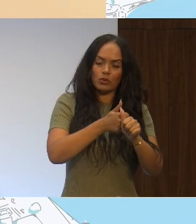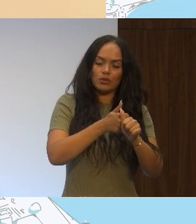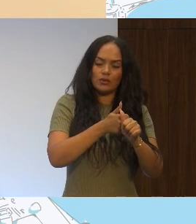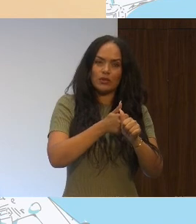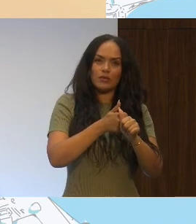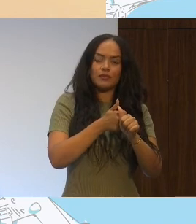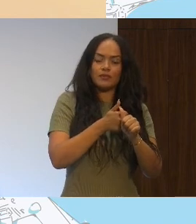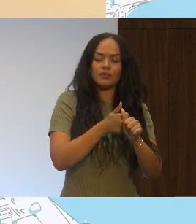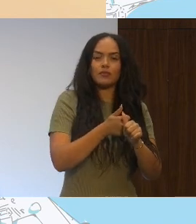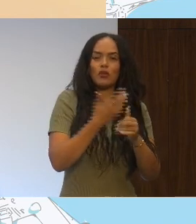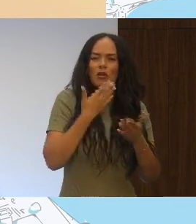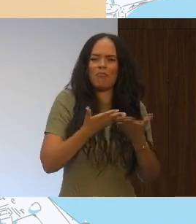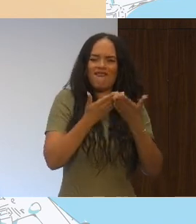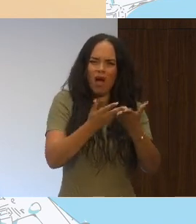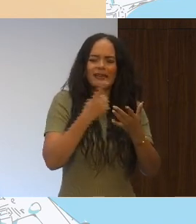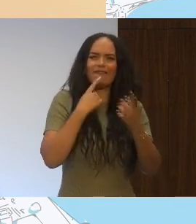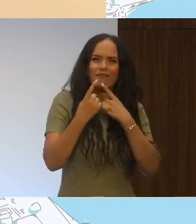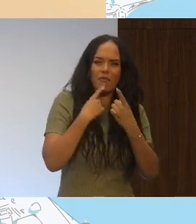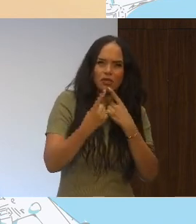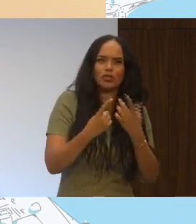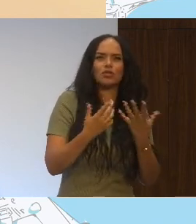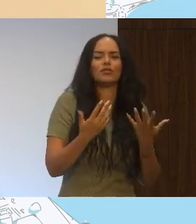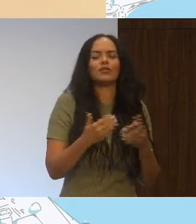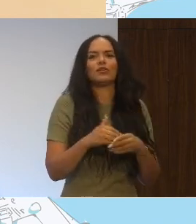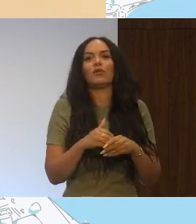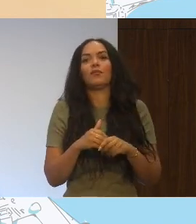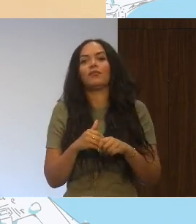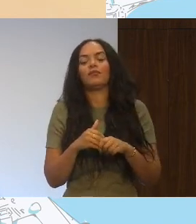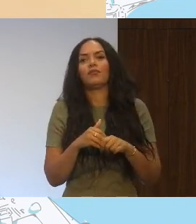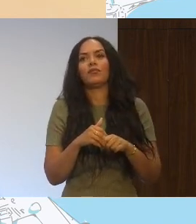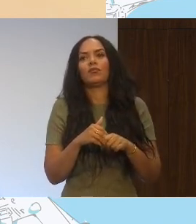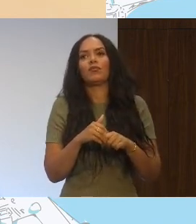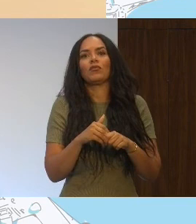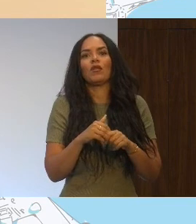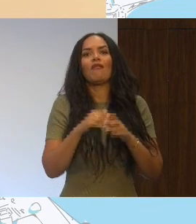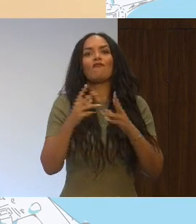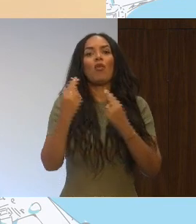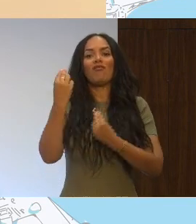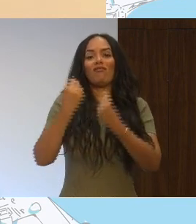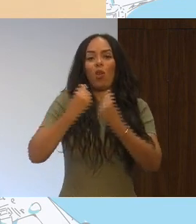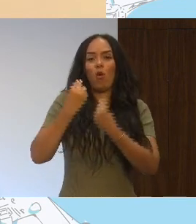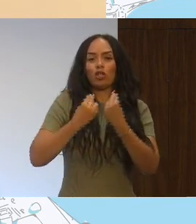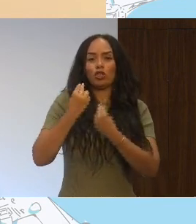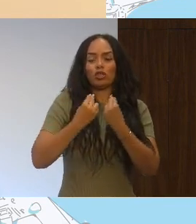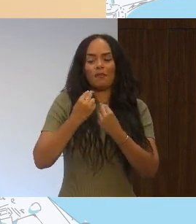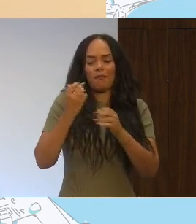enough adequate information to the the people who are doing the evaluation that you get behind that because